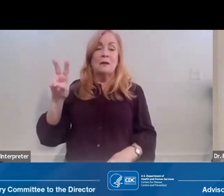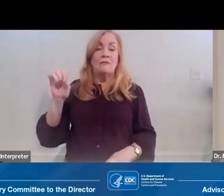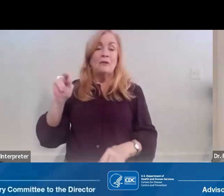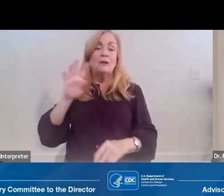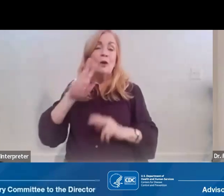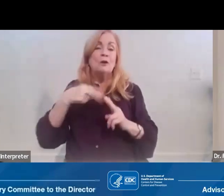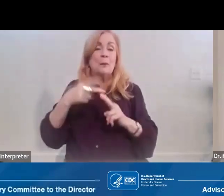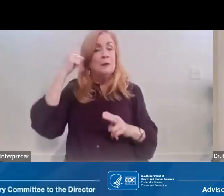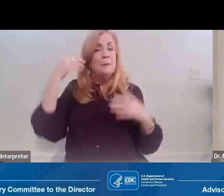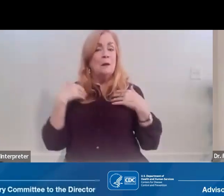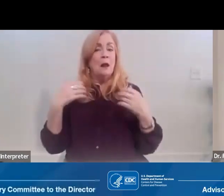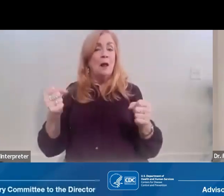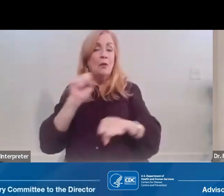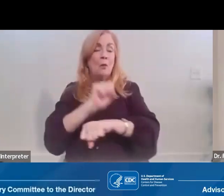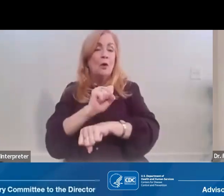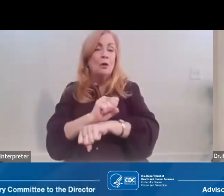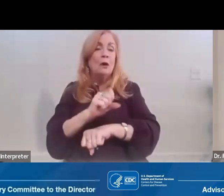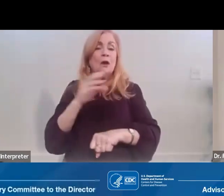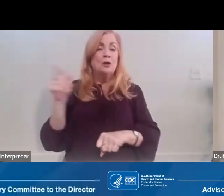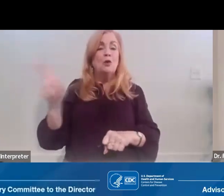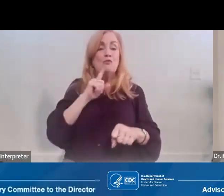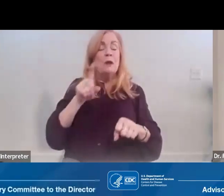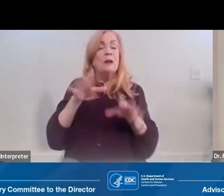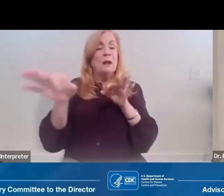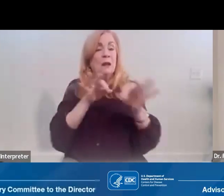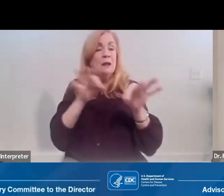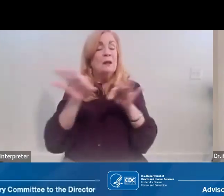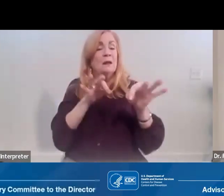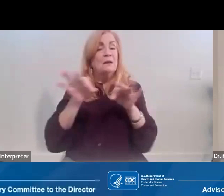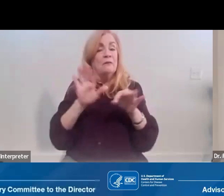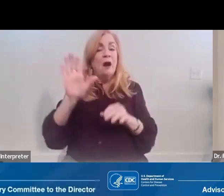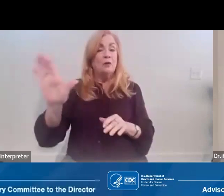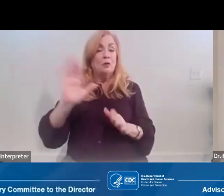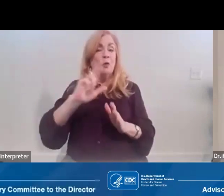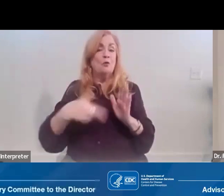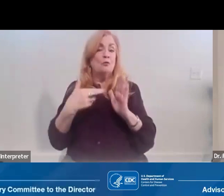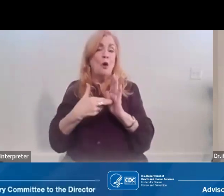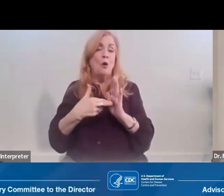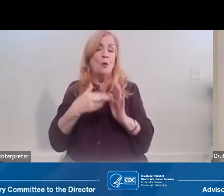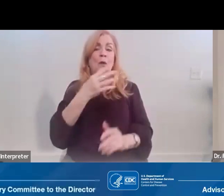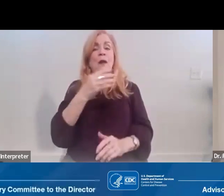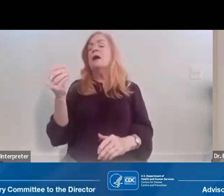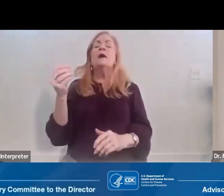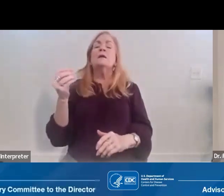Deb talked about the agency-wide type of priorities, and then Allison talked about the Center's priorities.